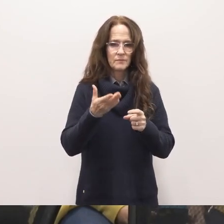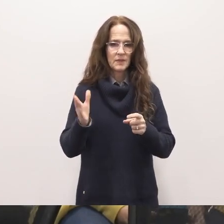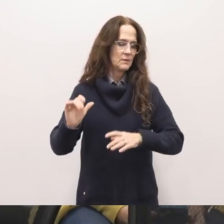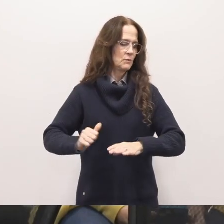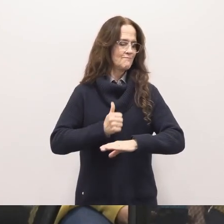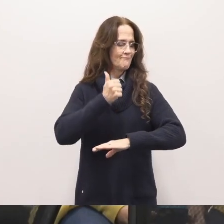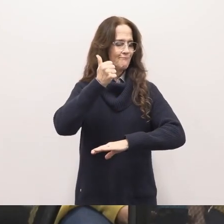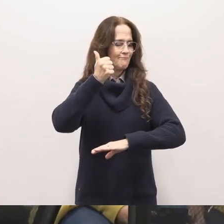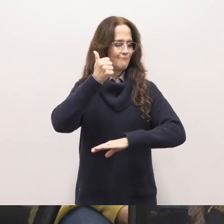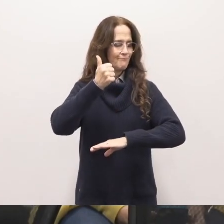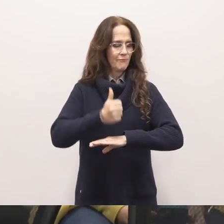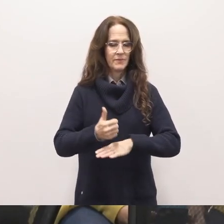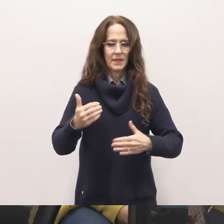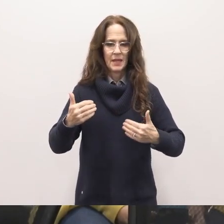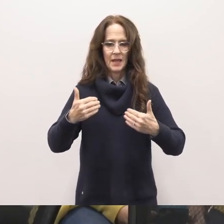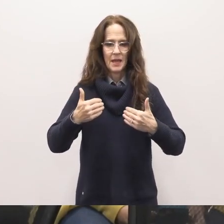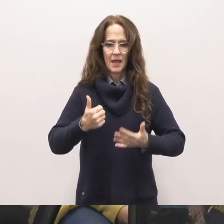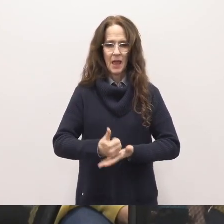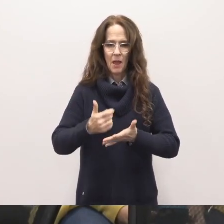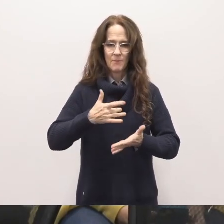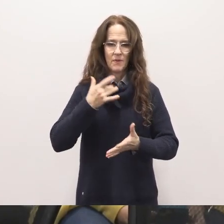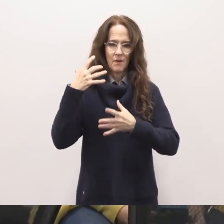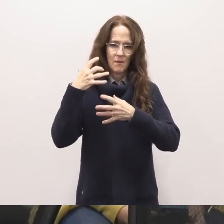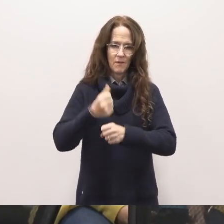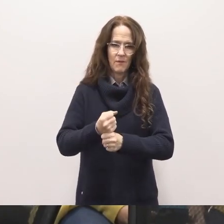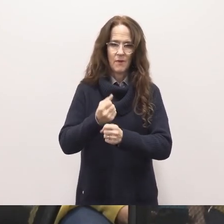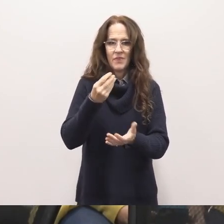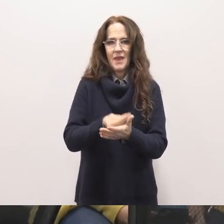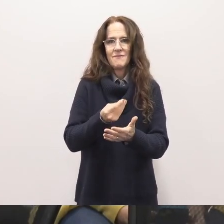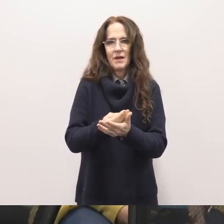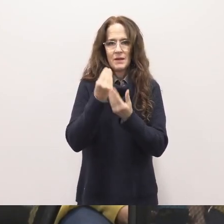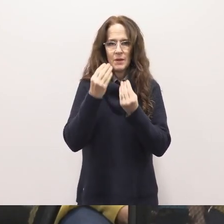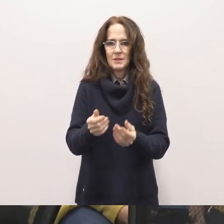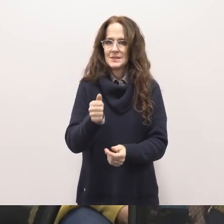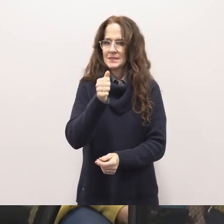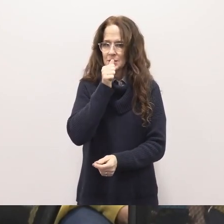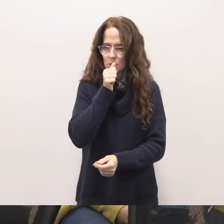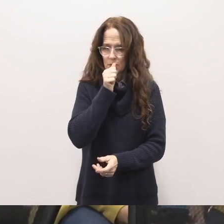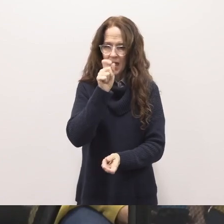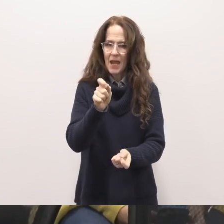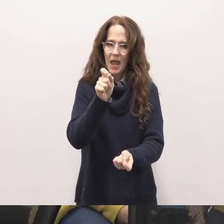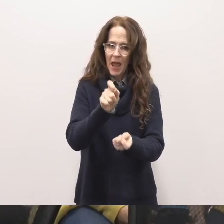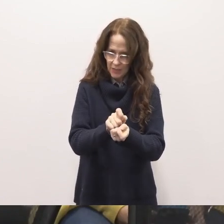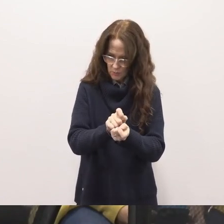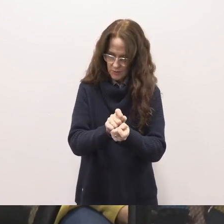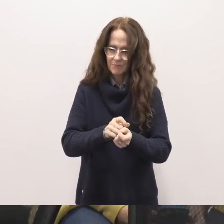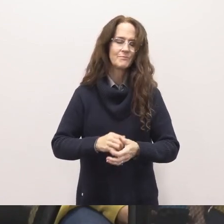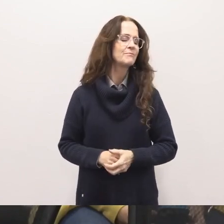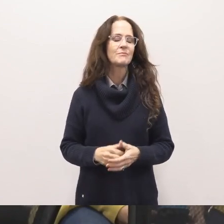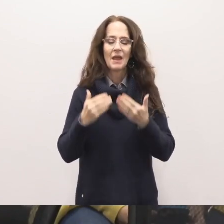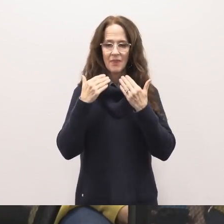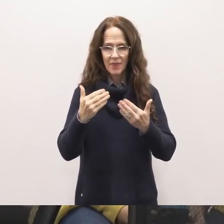to help feel confident that the financial information is secure and accurate. So thank you to those folks.